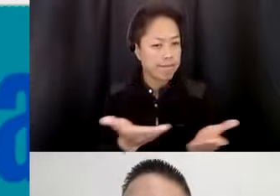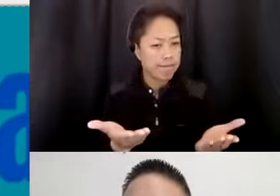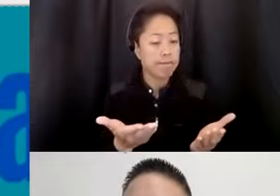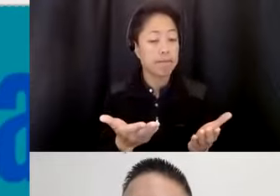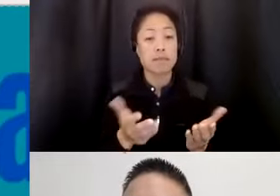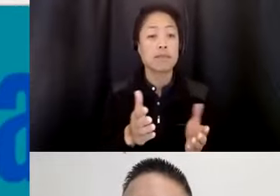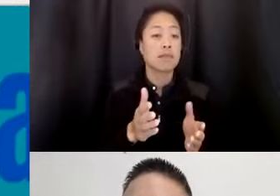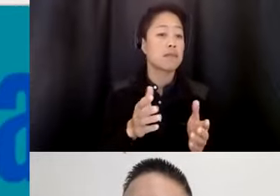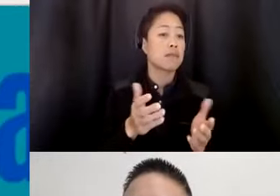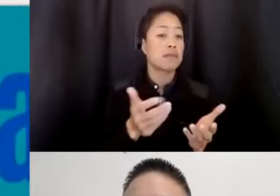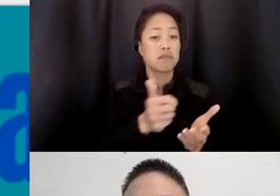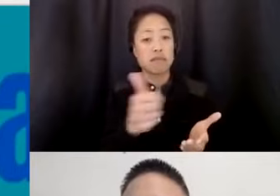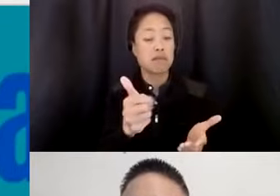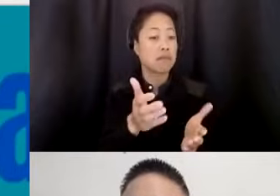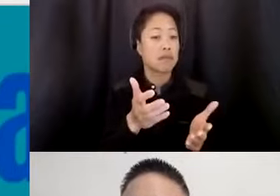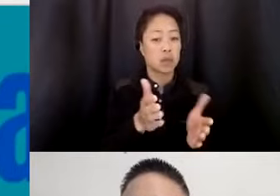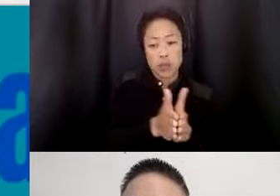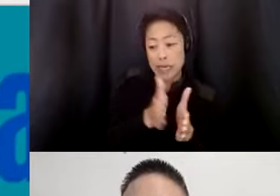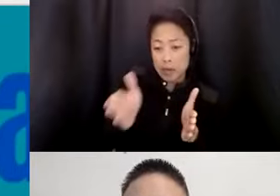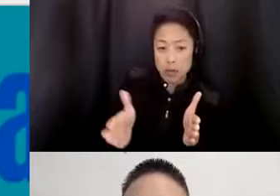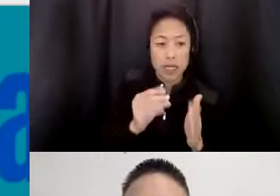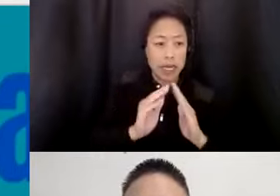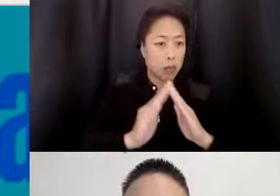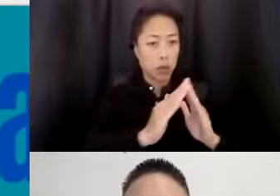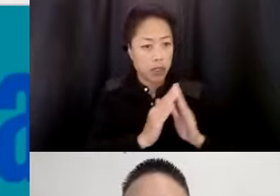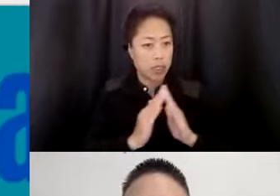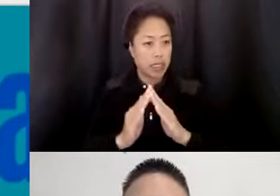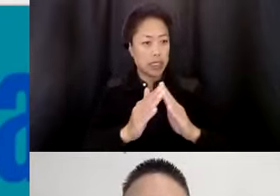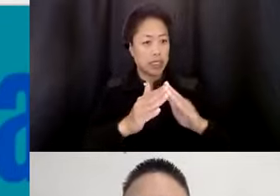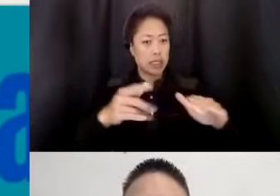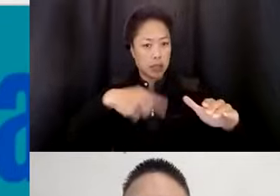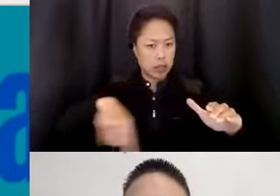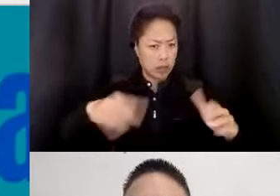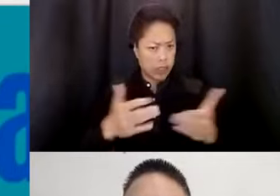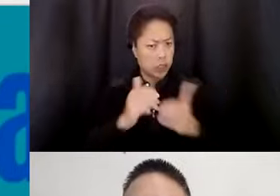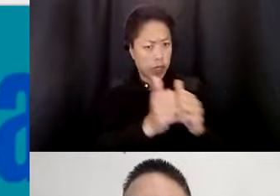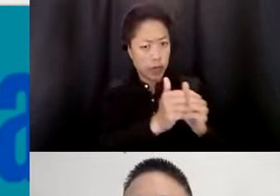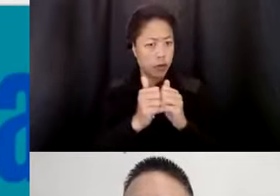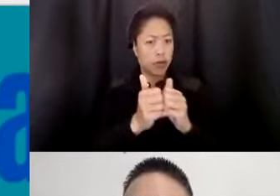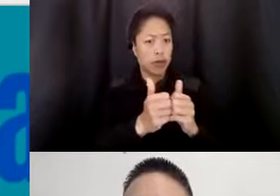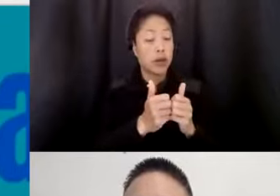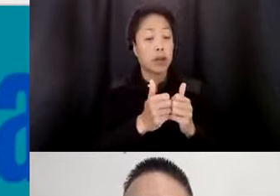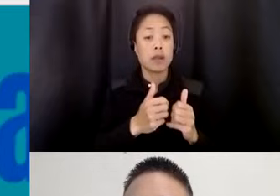as community, we’re all in this together. The sooner we’re able to equip ourselves and each other